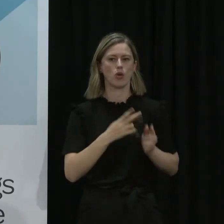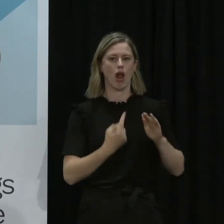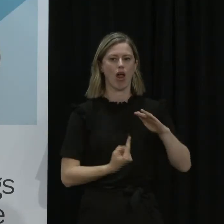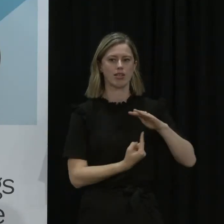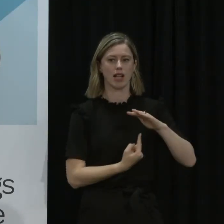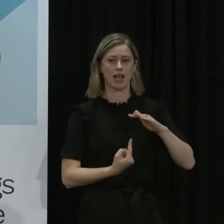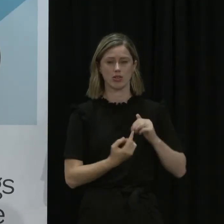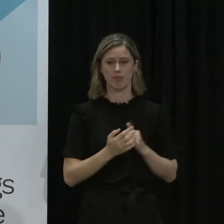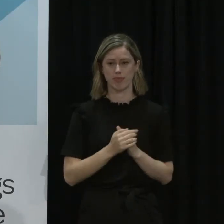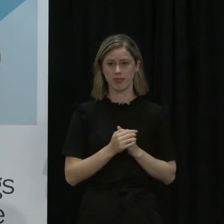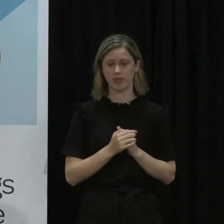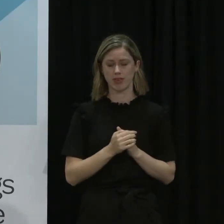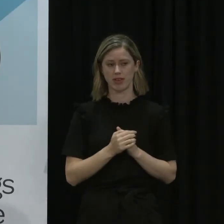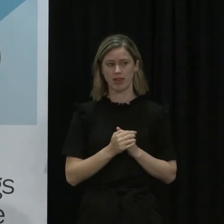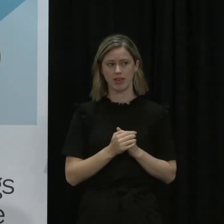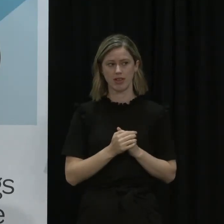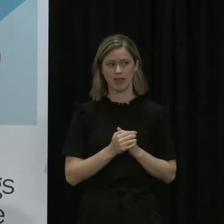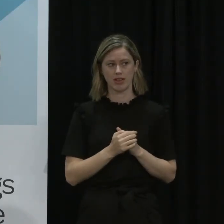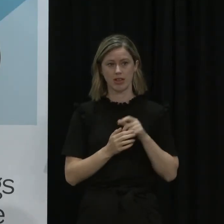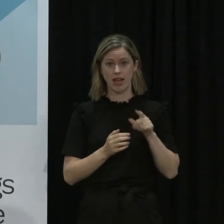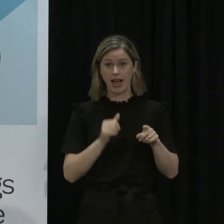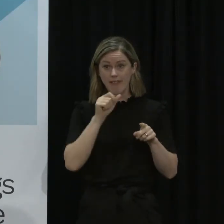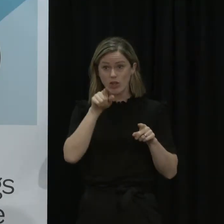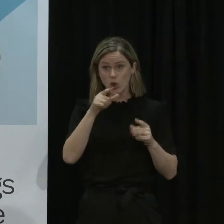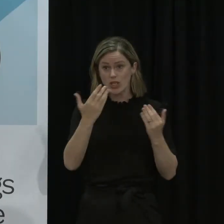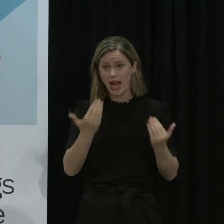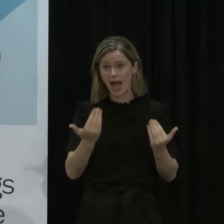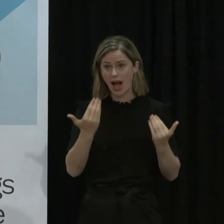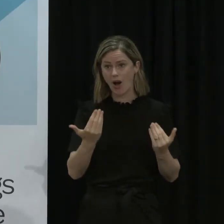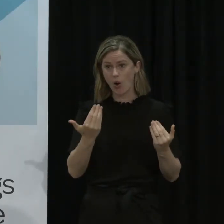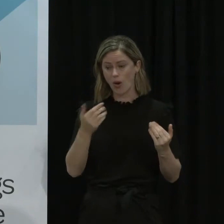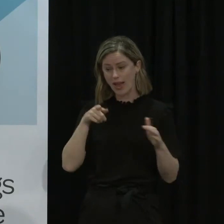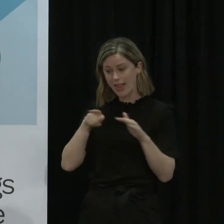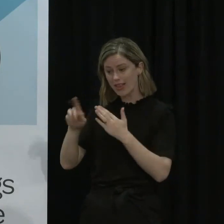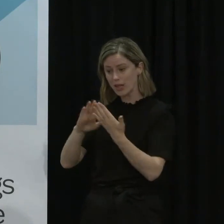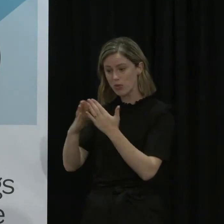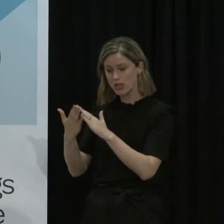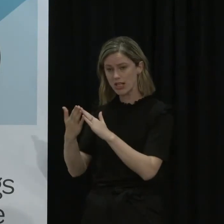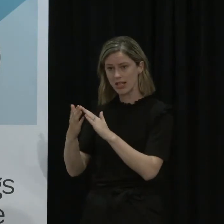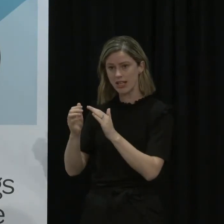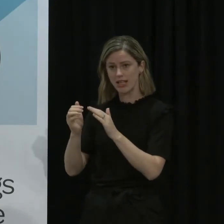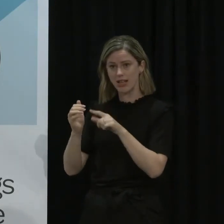measures. No-one coming from the nine countries, it is a 14-